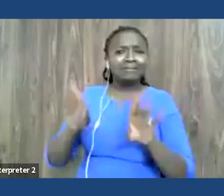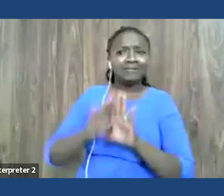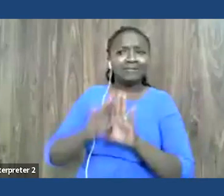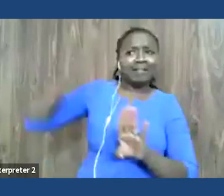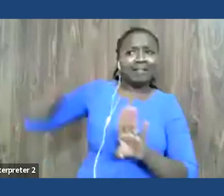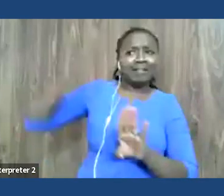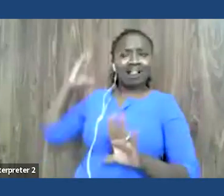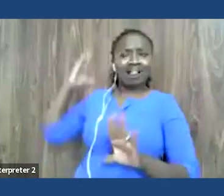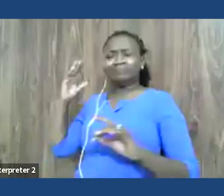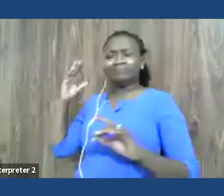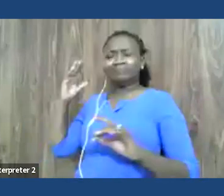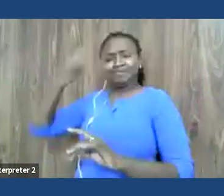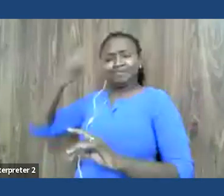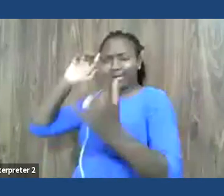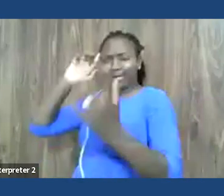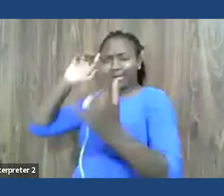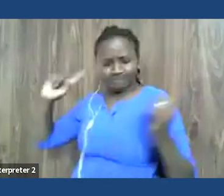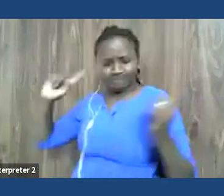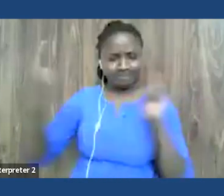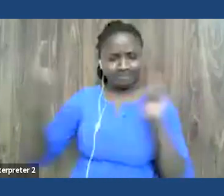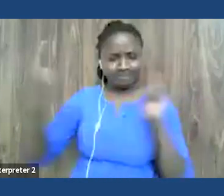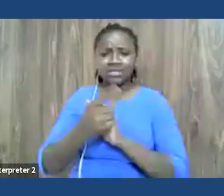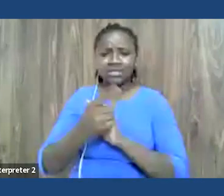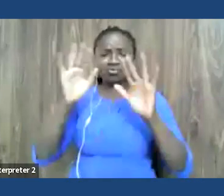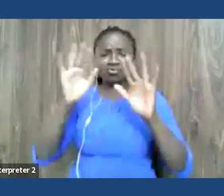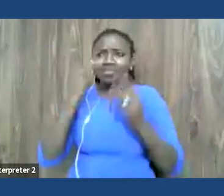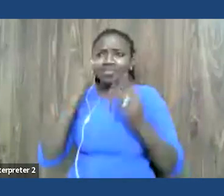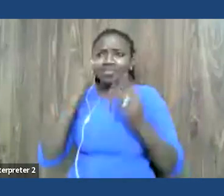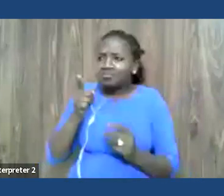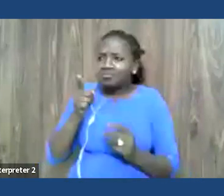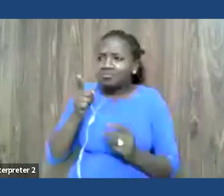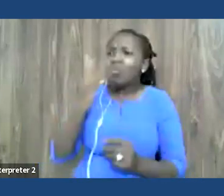think is right for older persons' equality.